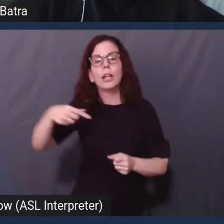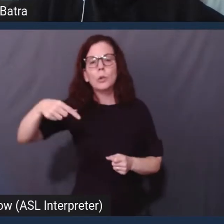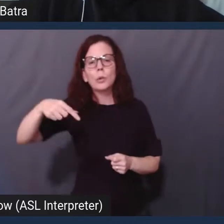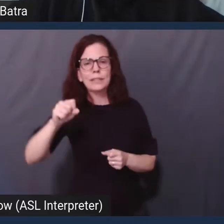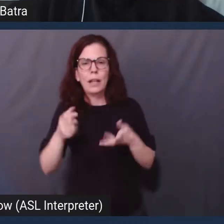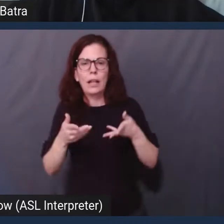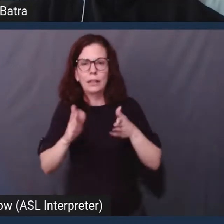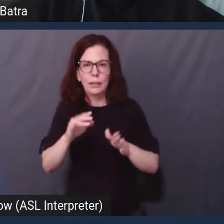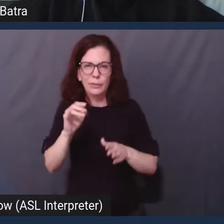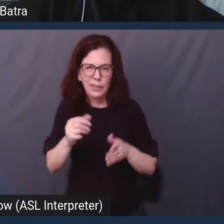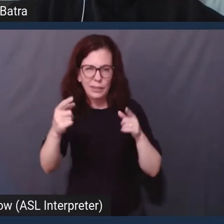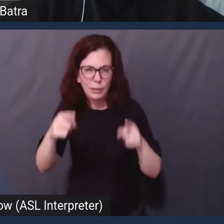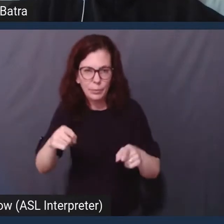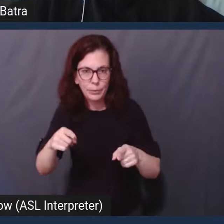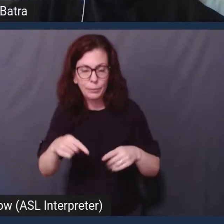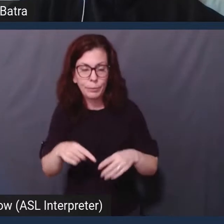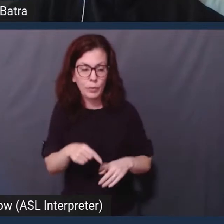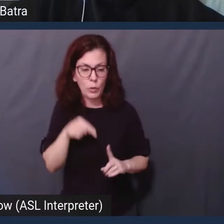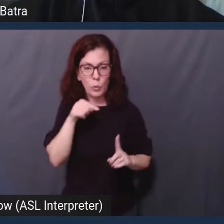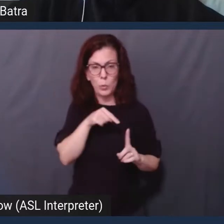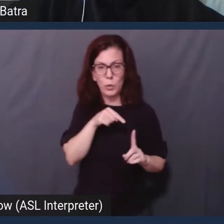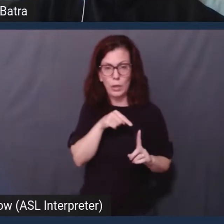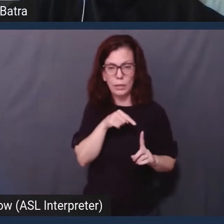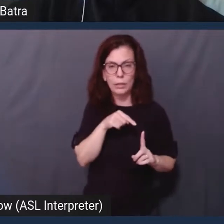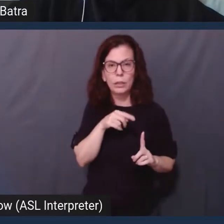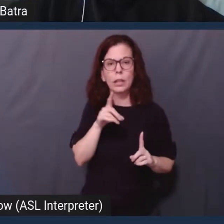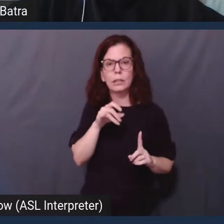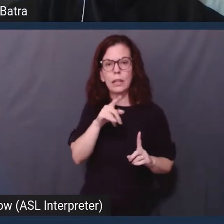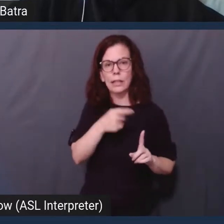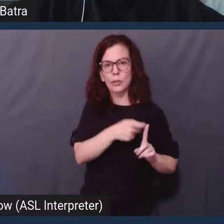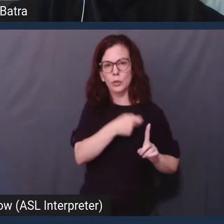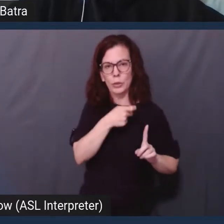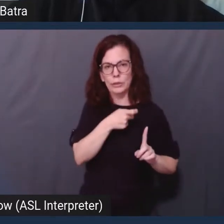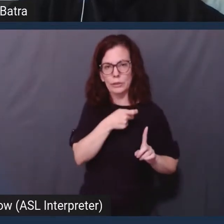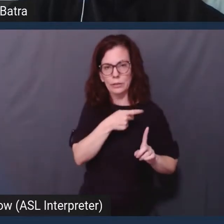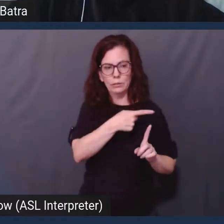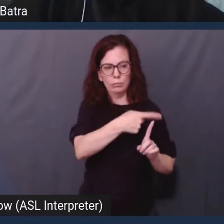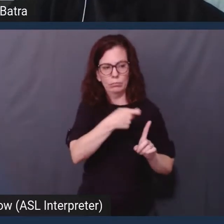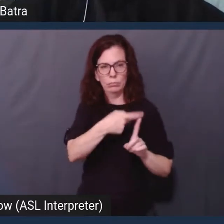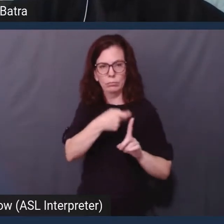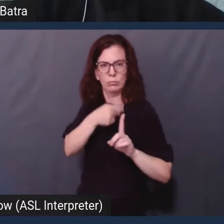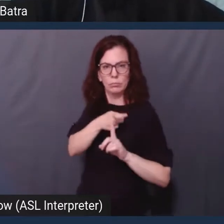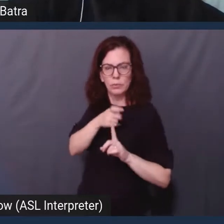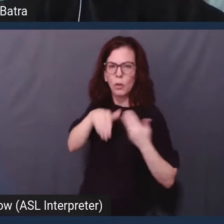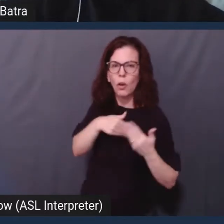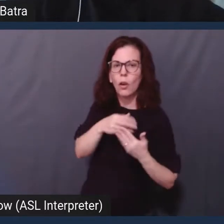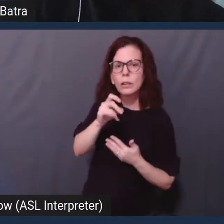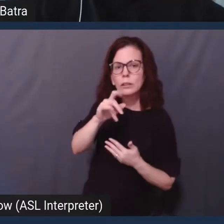So on one end, you have data sources where you have all of your data about your business